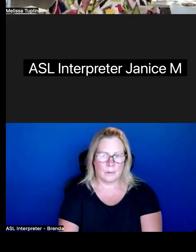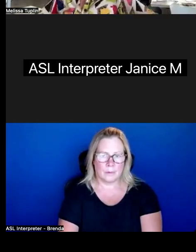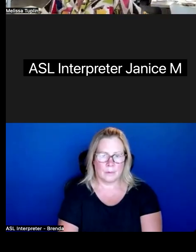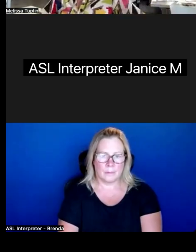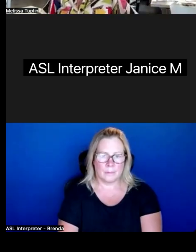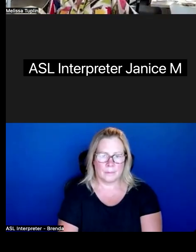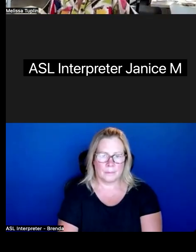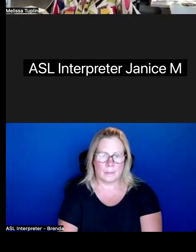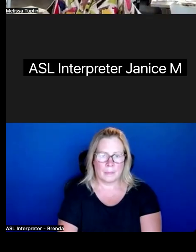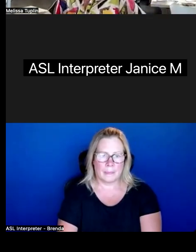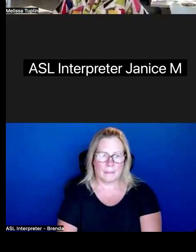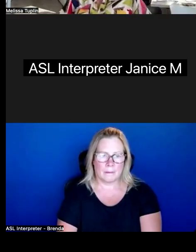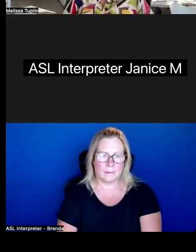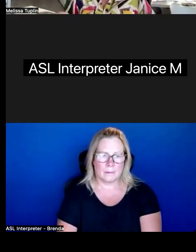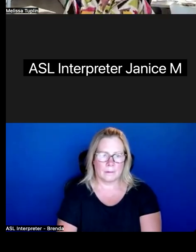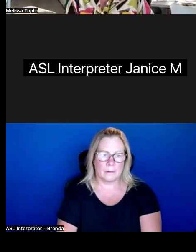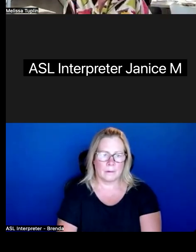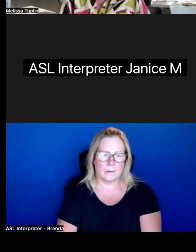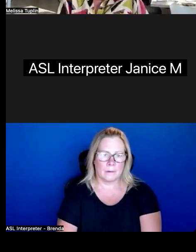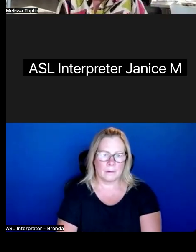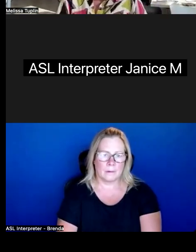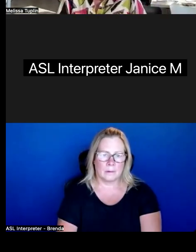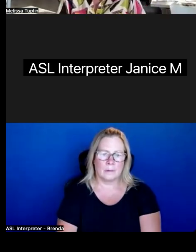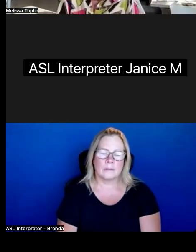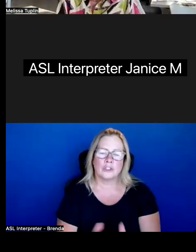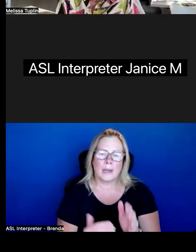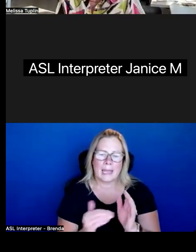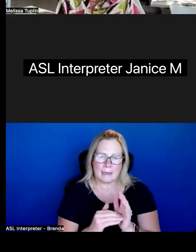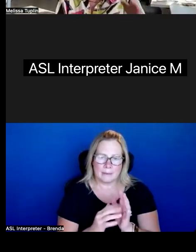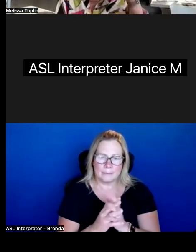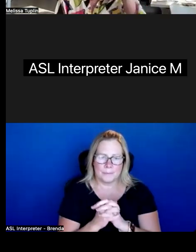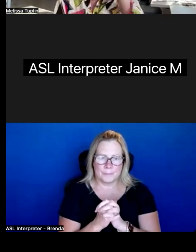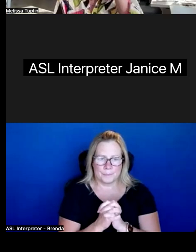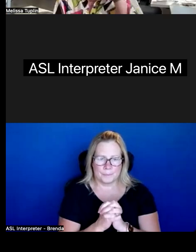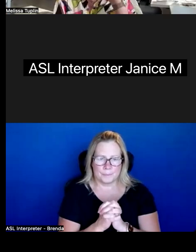funding from Calgary Arts Development must meet our full eligibility requirements.